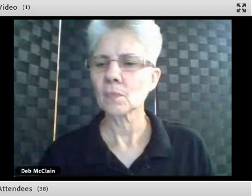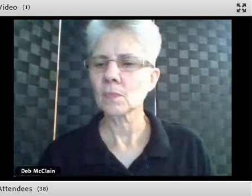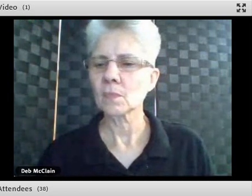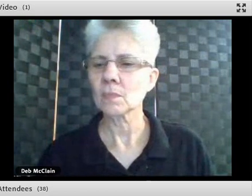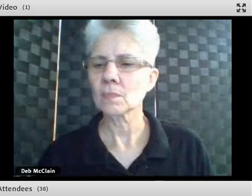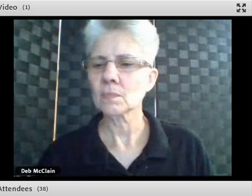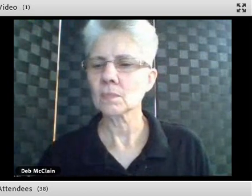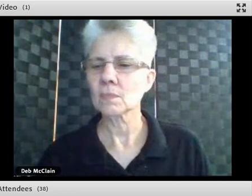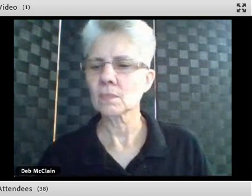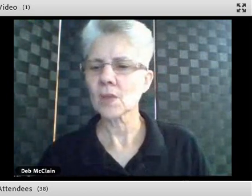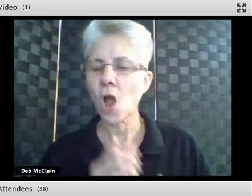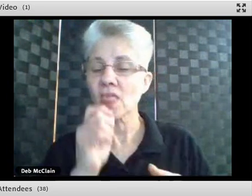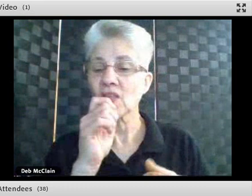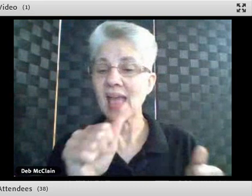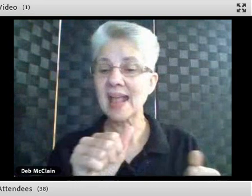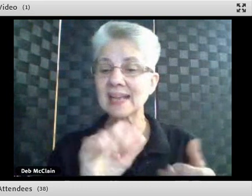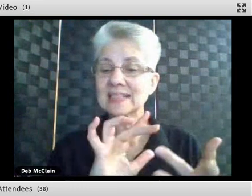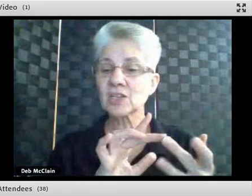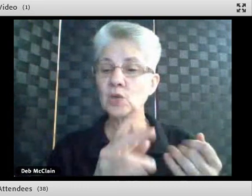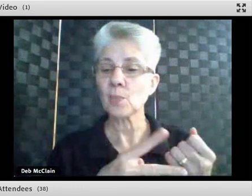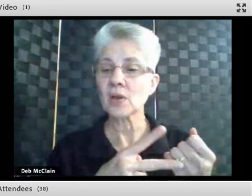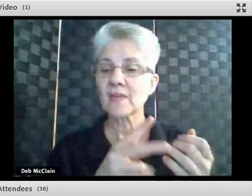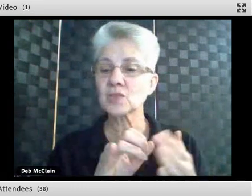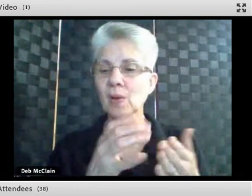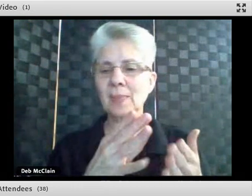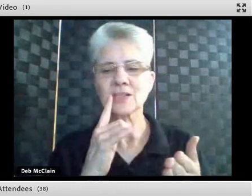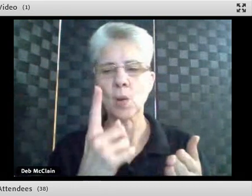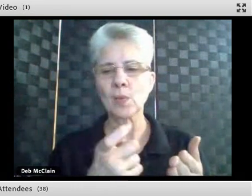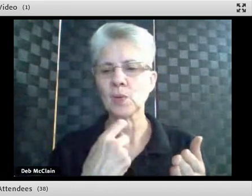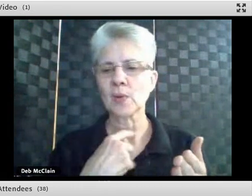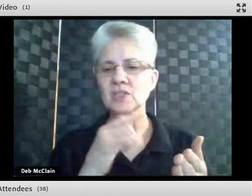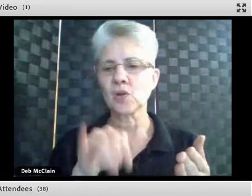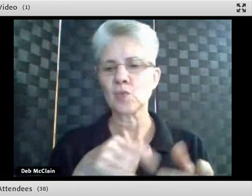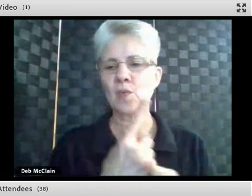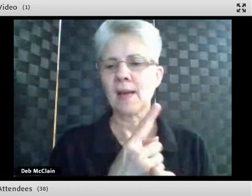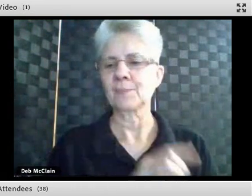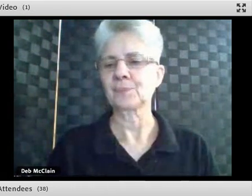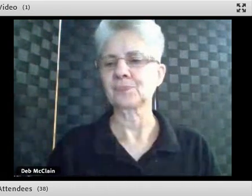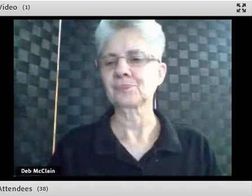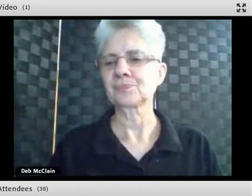"Are there any digital preservation systems you recommend?" That's always the question, isn't it?